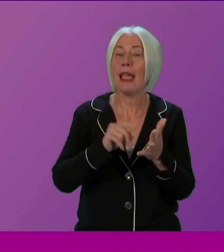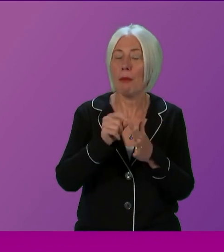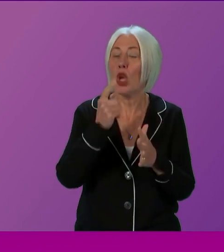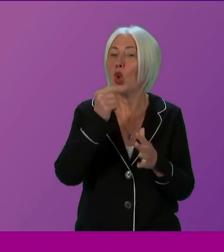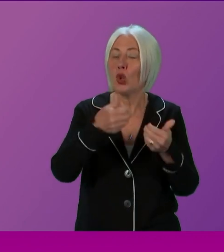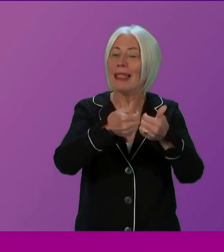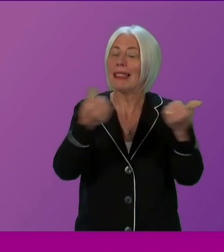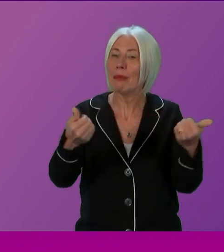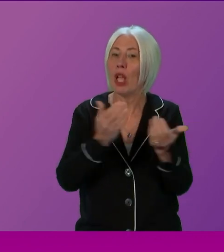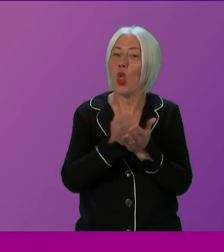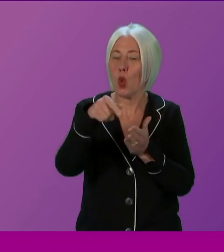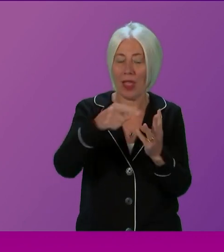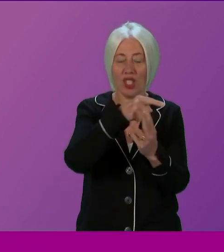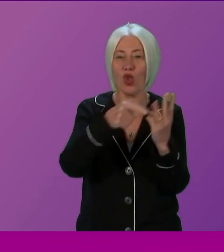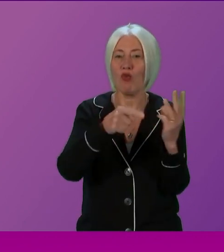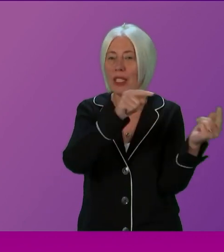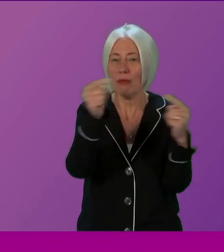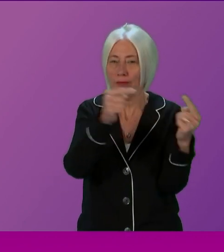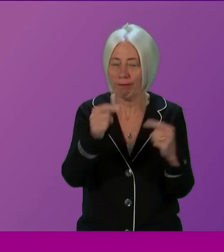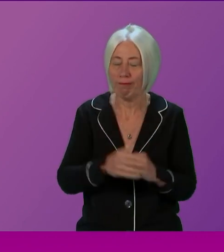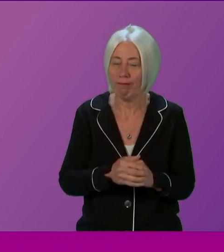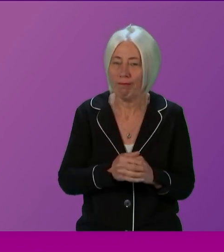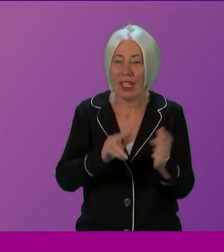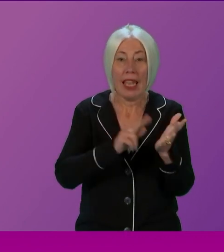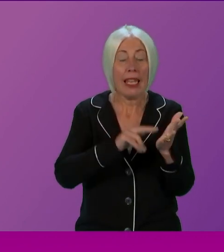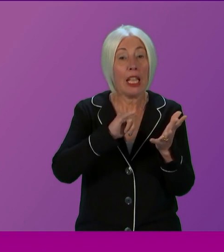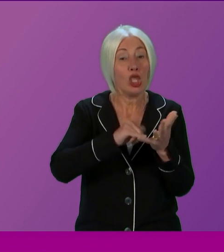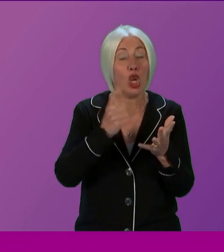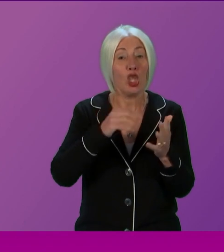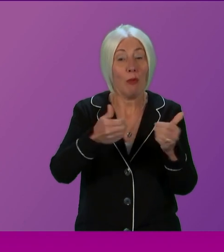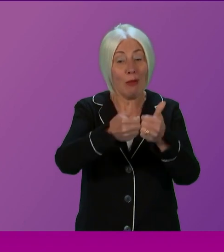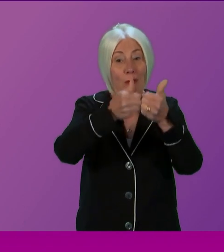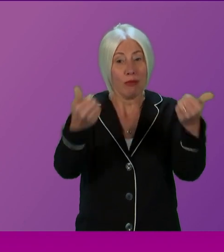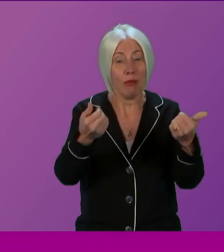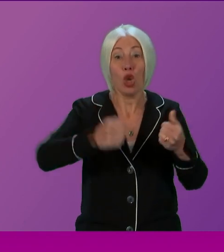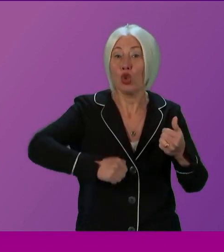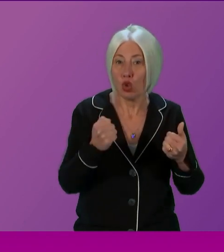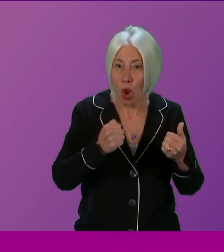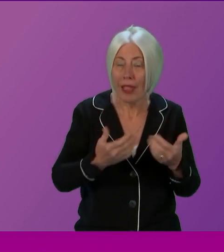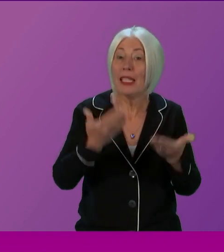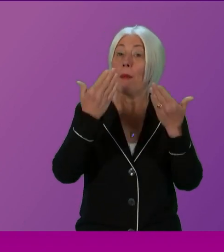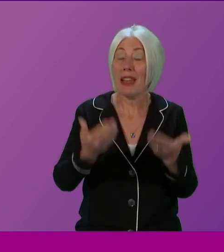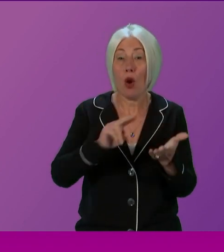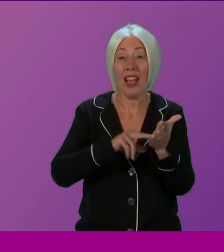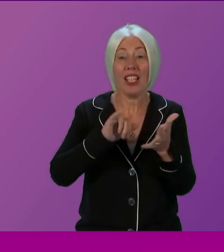this contest. Nicola Sturgeon has divided Scotland and now her departure is dividing the SNP,